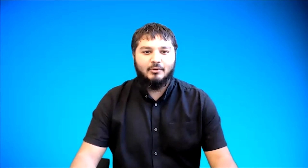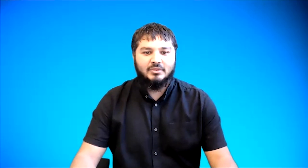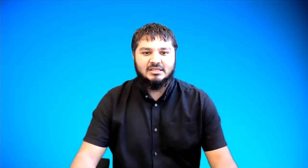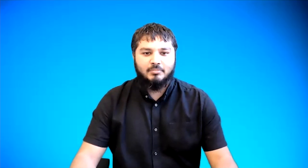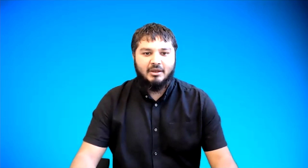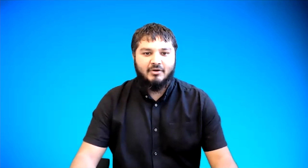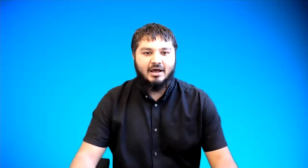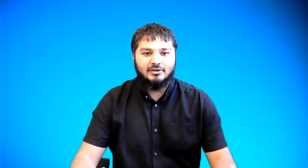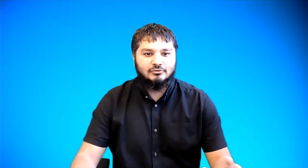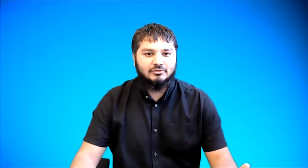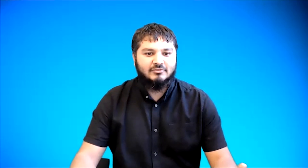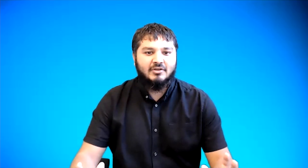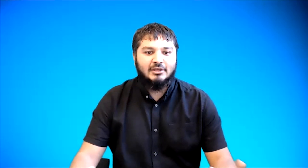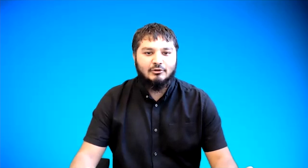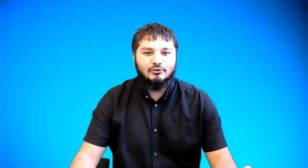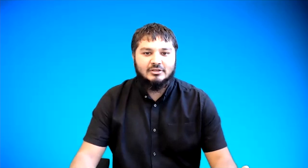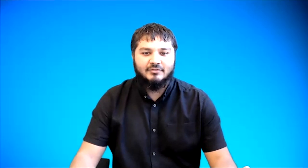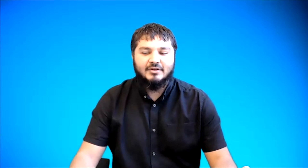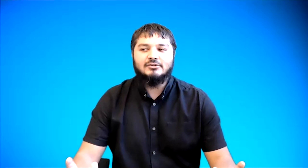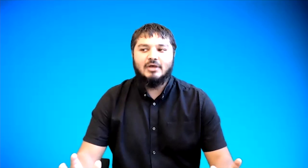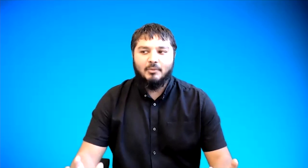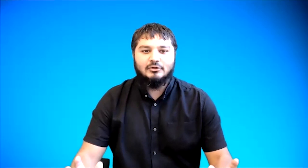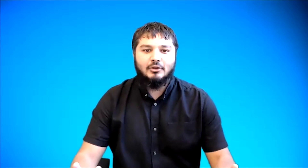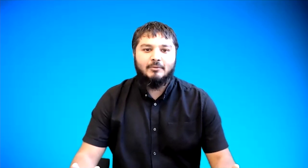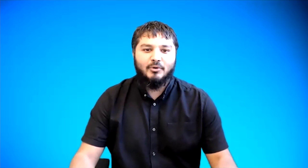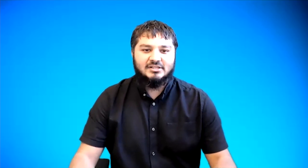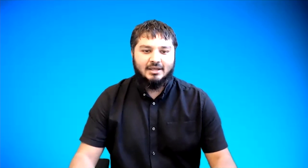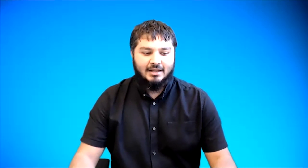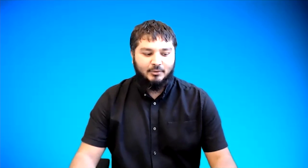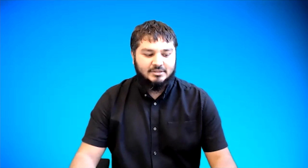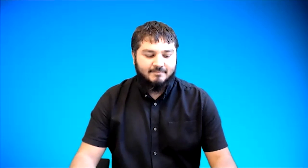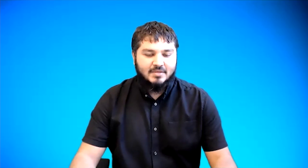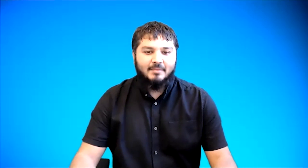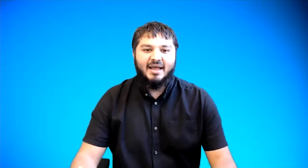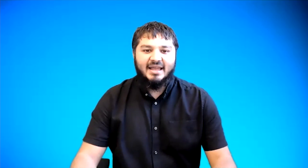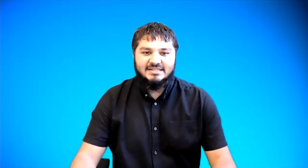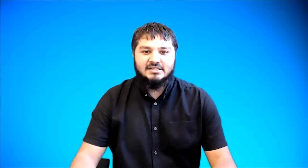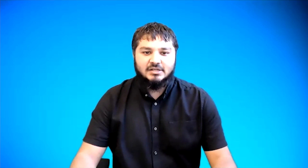with this parent our school is very inclusive so i want to learn british sign language my teacher